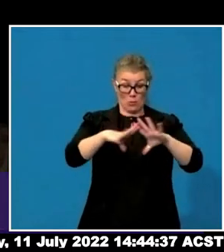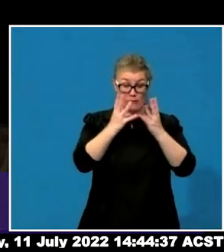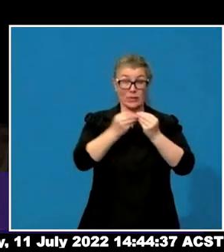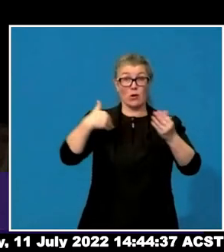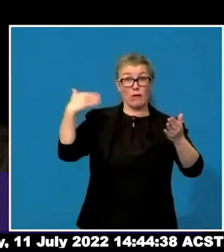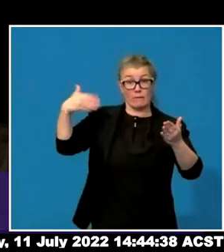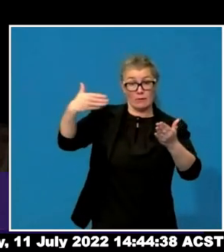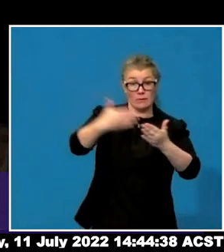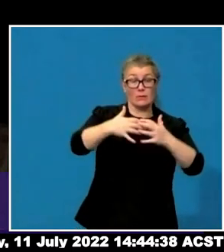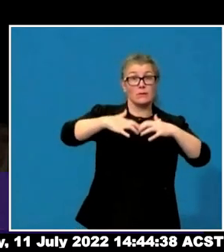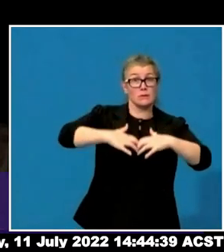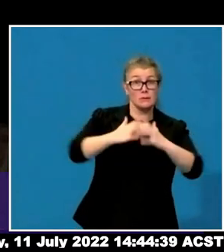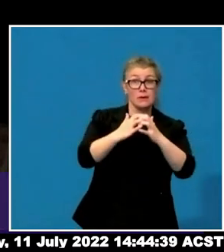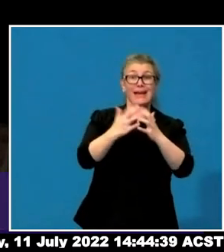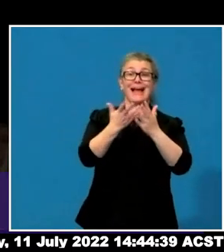So that it can continue.